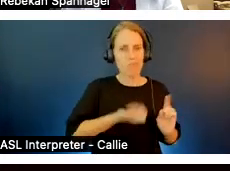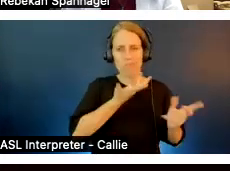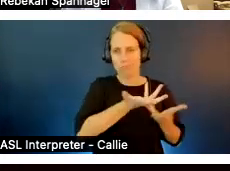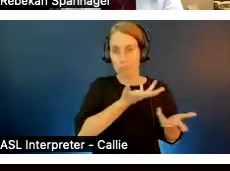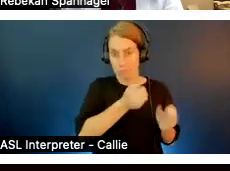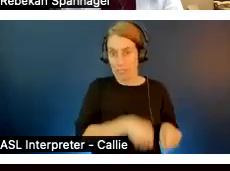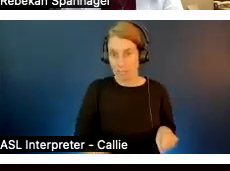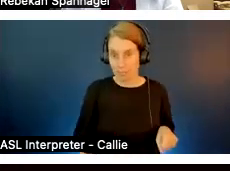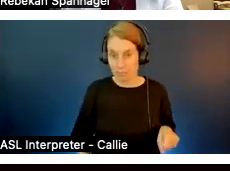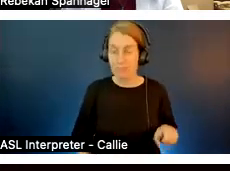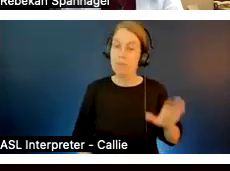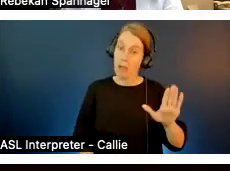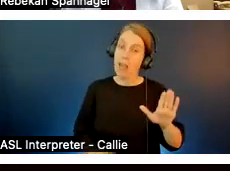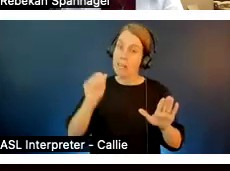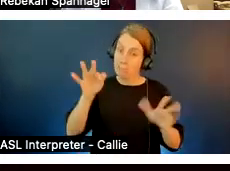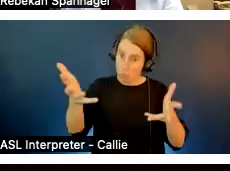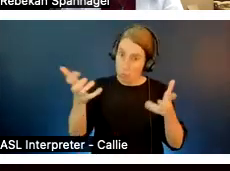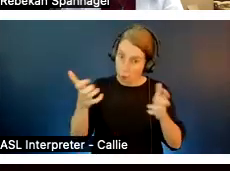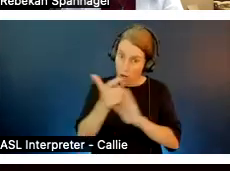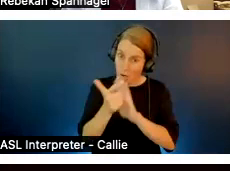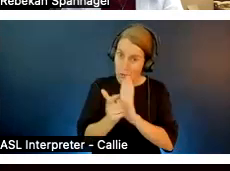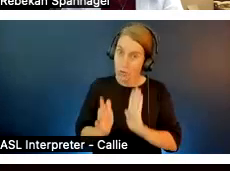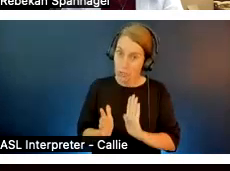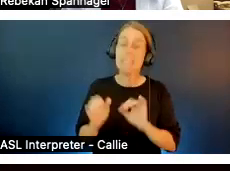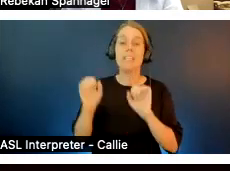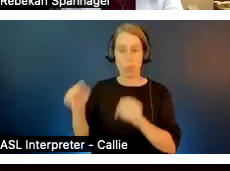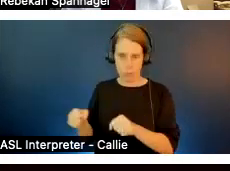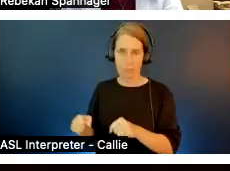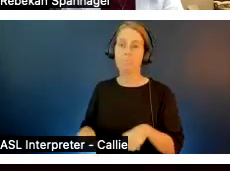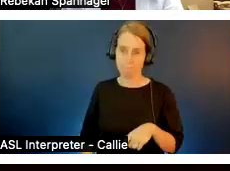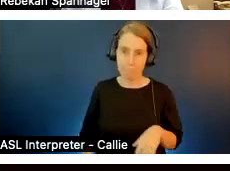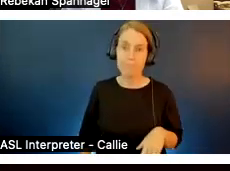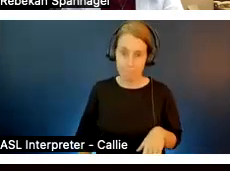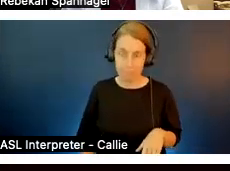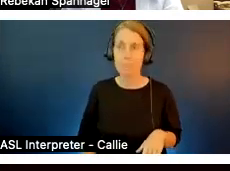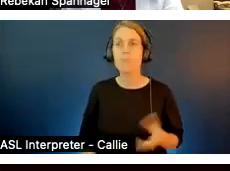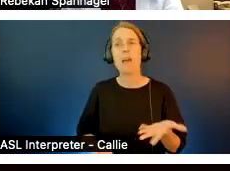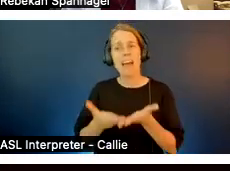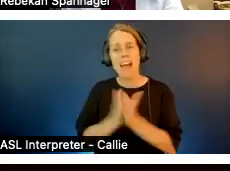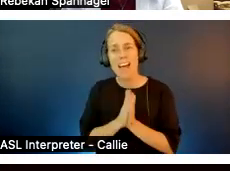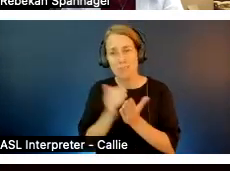an attorney in as well so um you know don't be afraid to ask for help whether it's us or